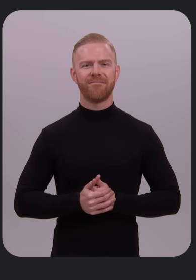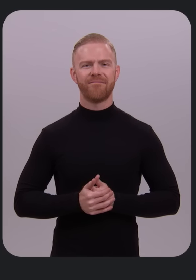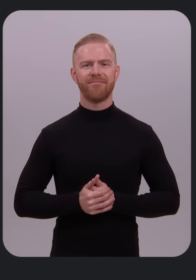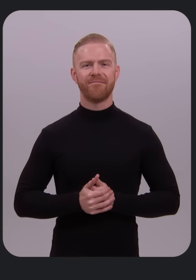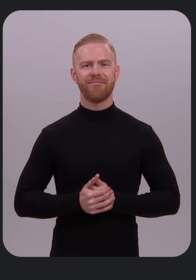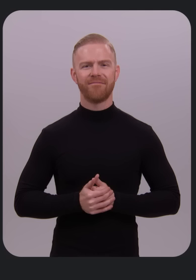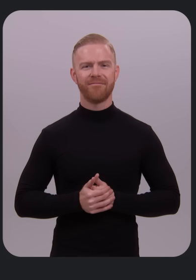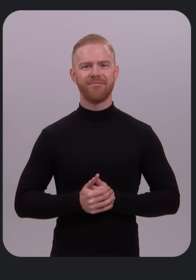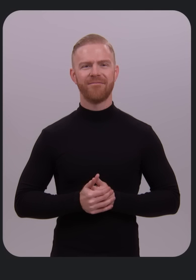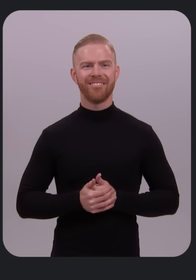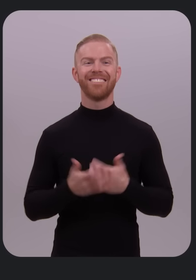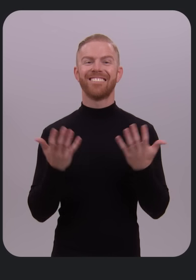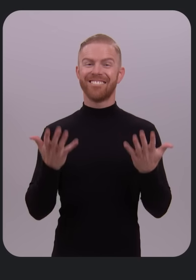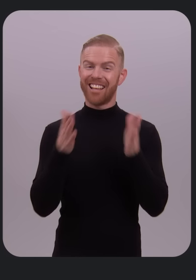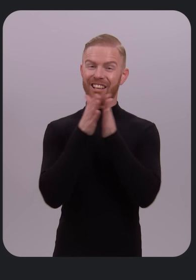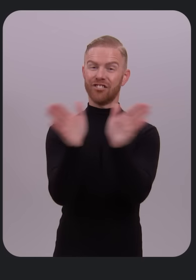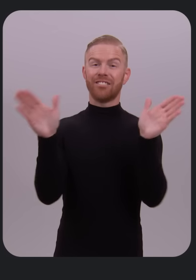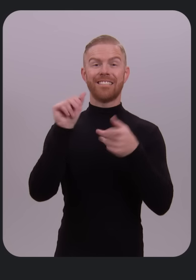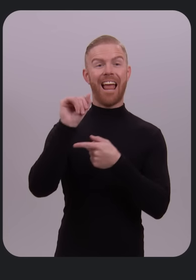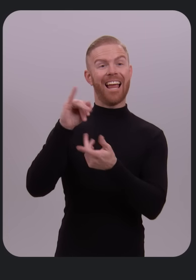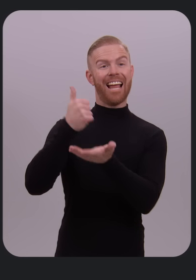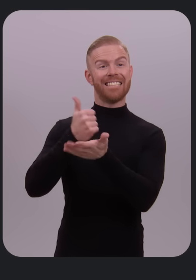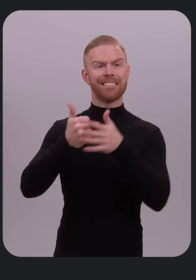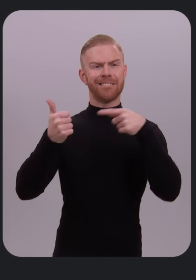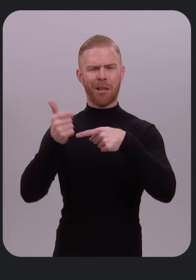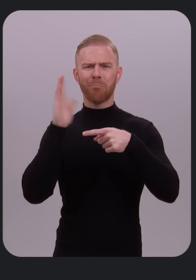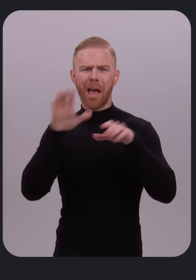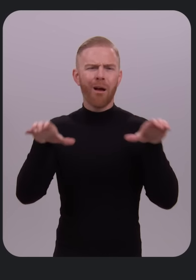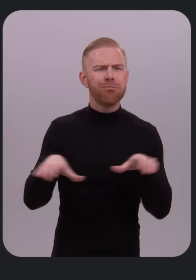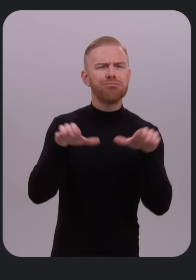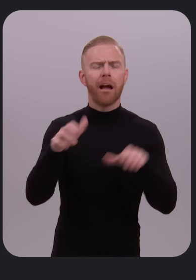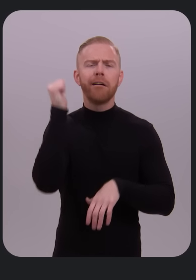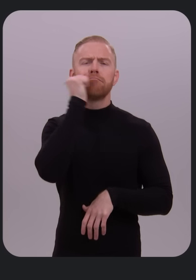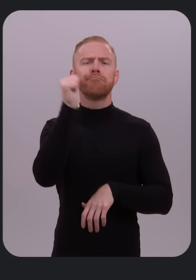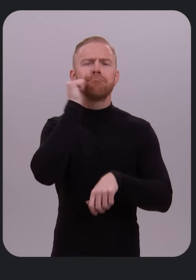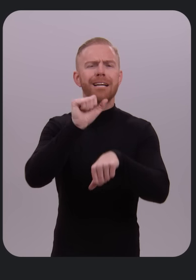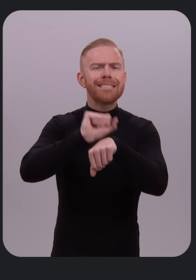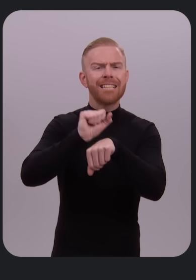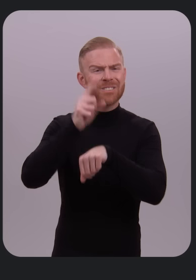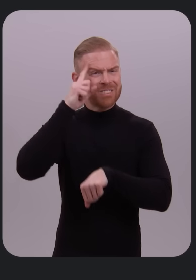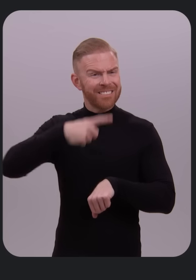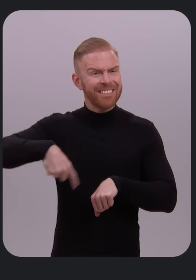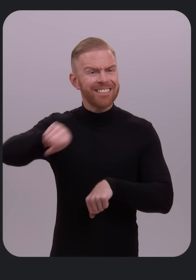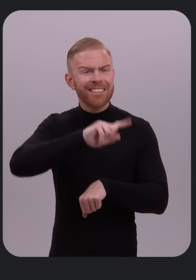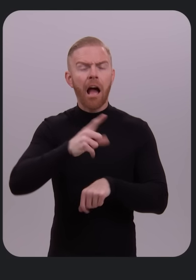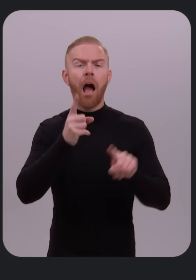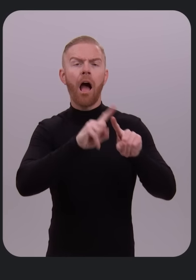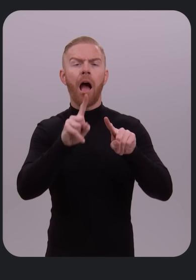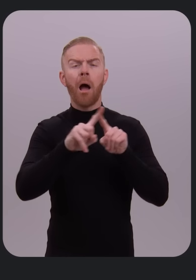A universal AI assistant will perform everyday tasks for us. It will take care of mundane admin